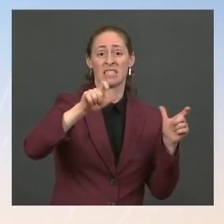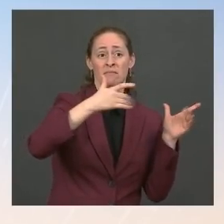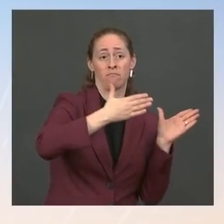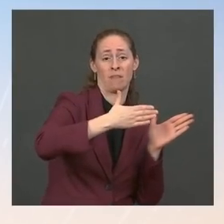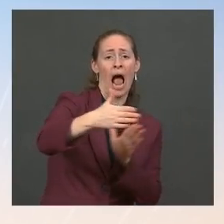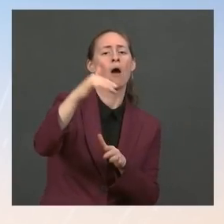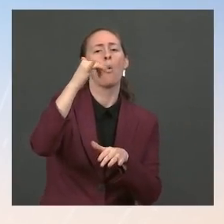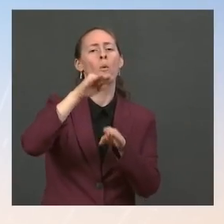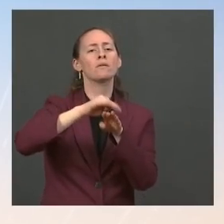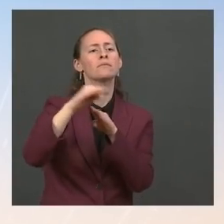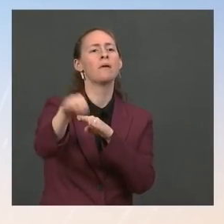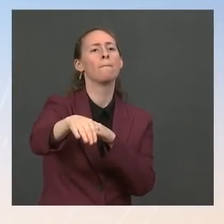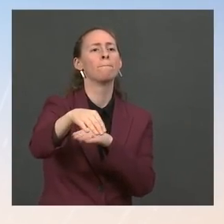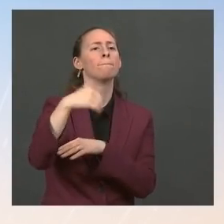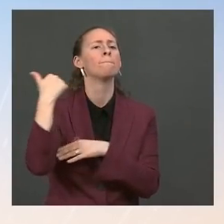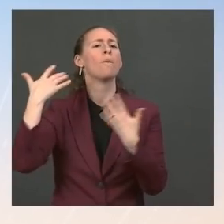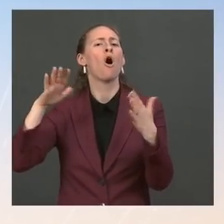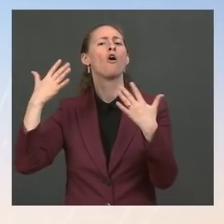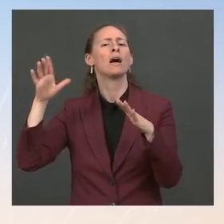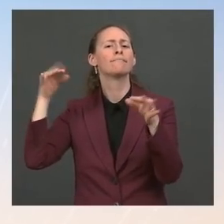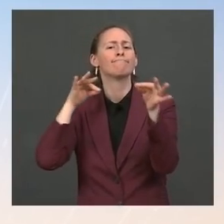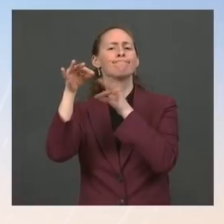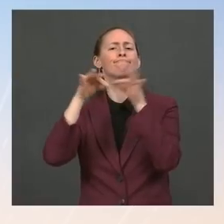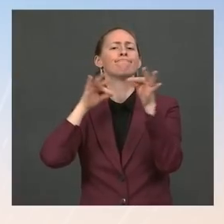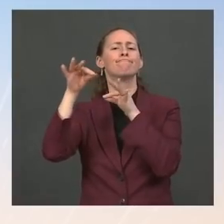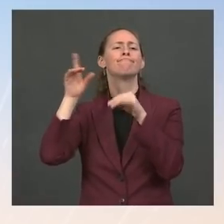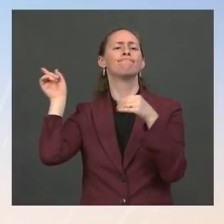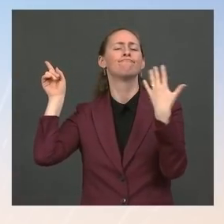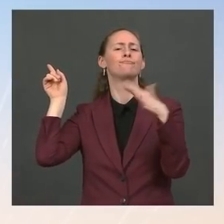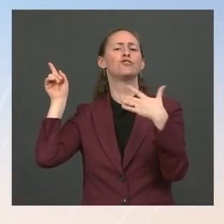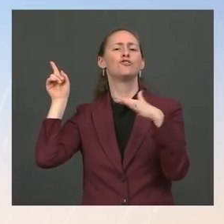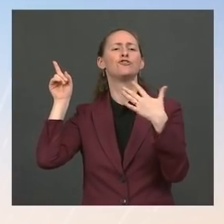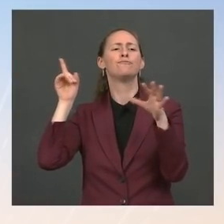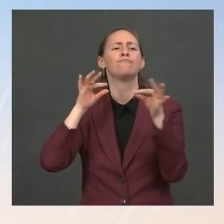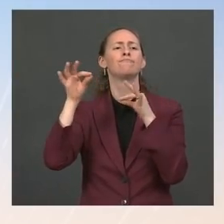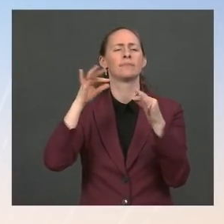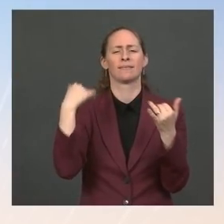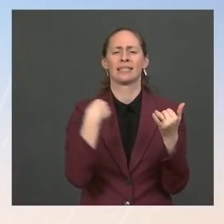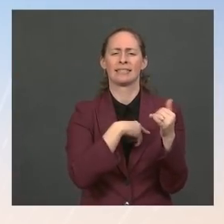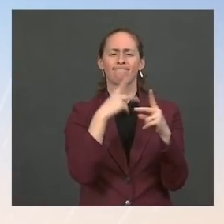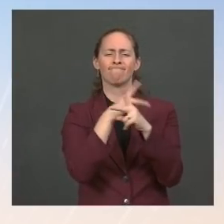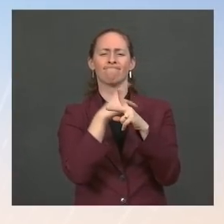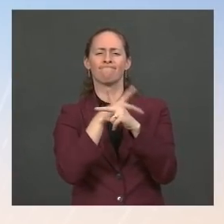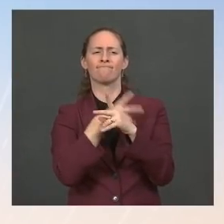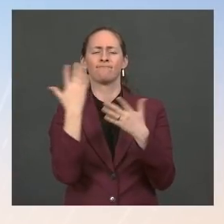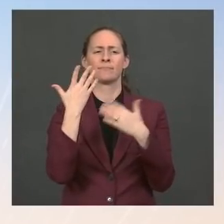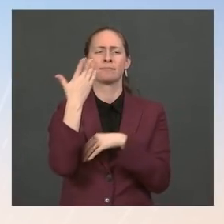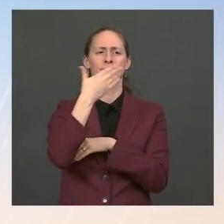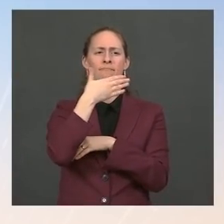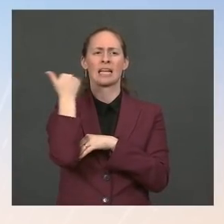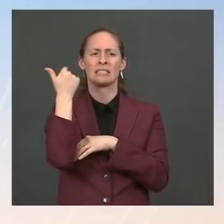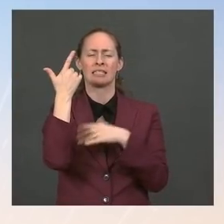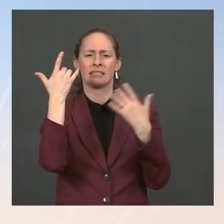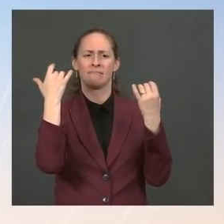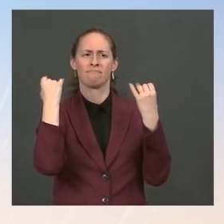where we have the largest amount of traffic that's coming into the country, which certainly makes sense. And that's a part of what we can do more immediately.